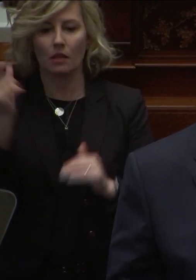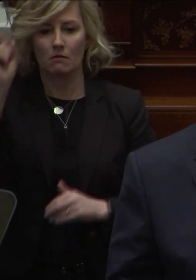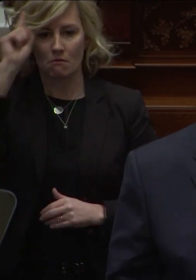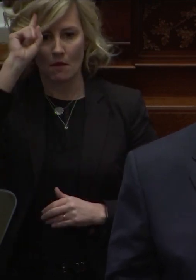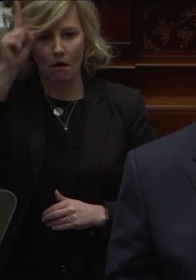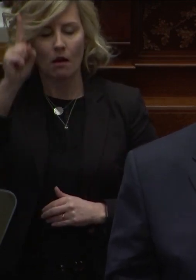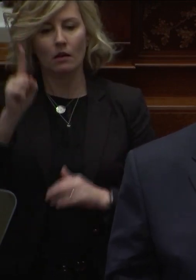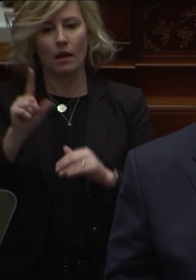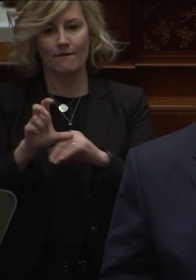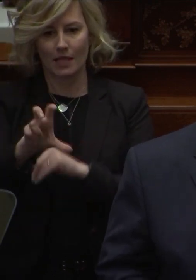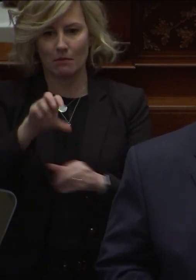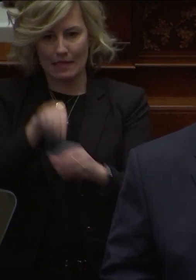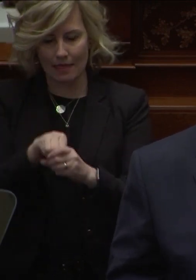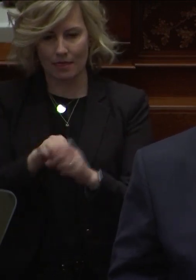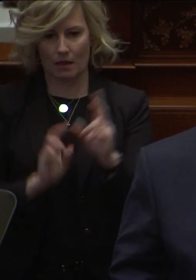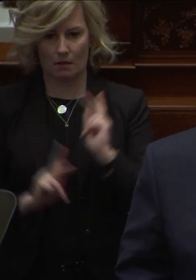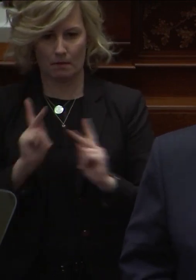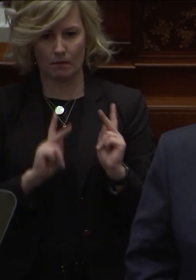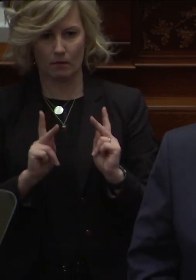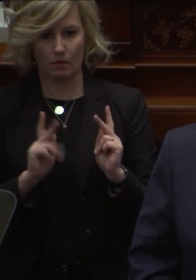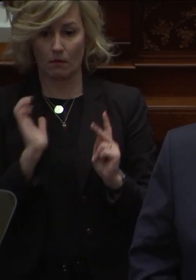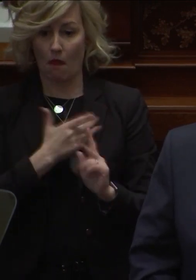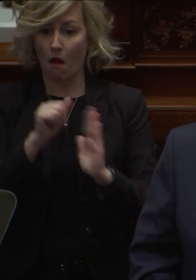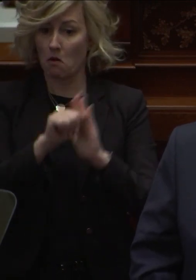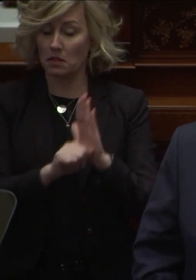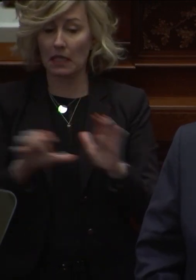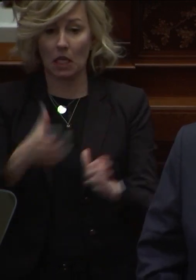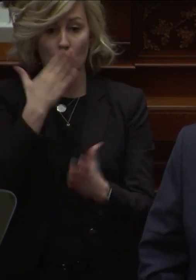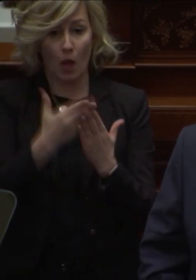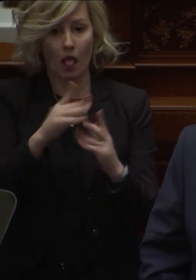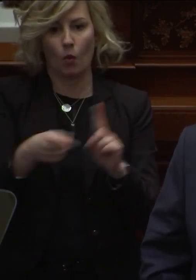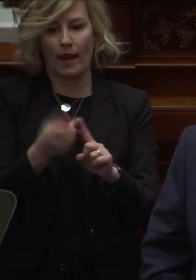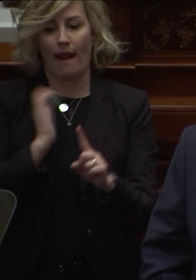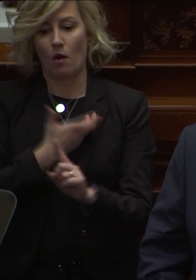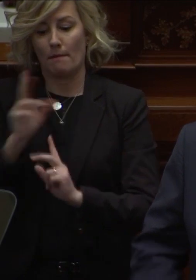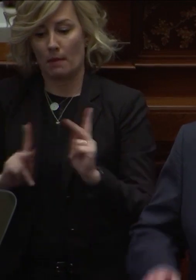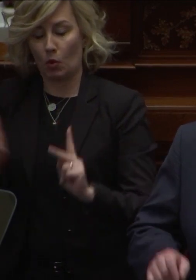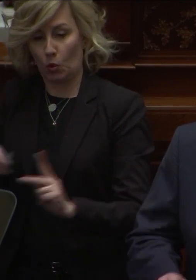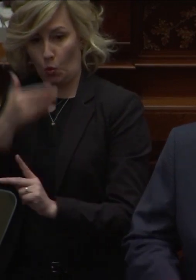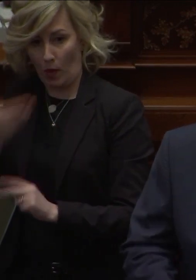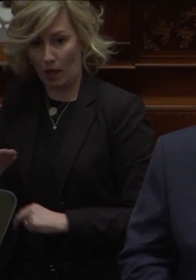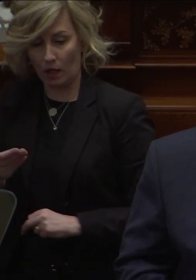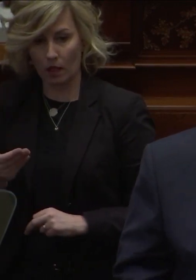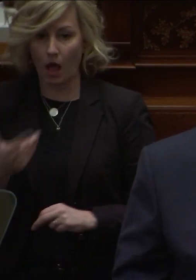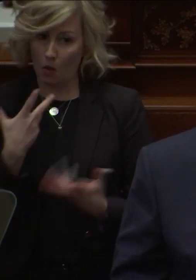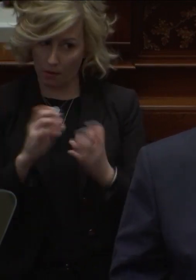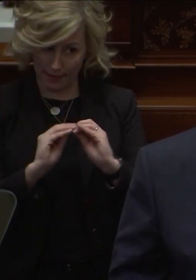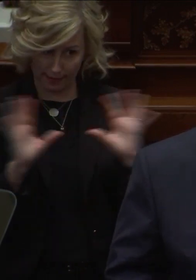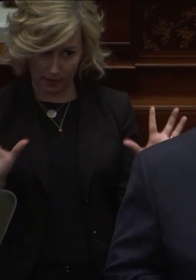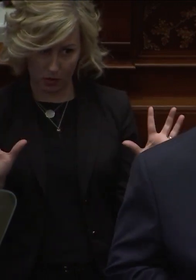MULTI YEAR APPROACH WITH FAIR PRINCIPLES AND AND INVESTMENTS I OUR PEOPLE. OUR STATE DOES WELL WHEN OUR